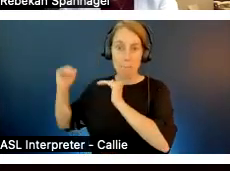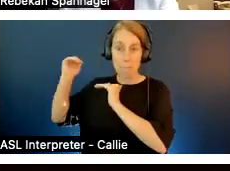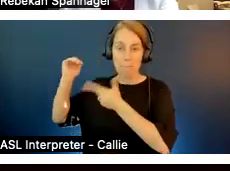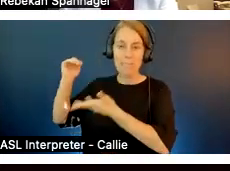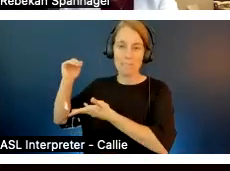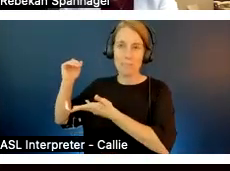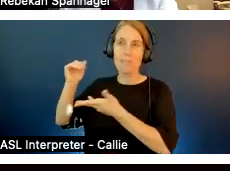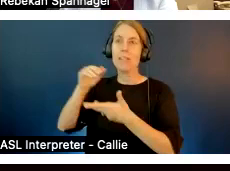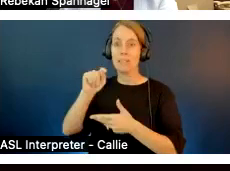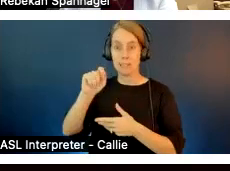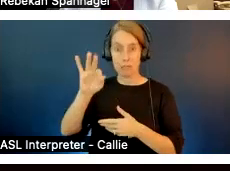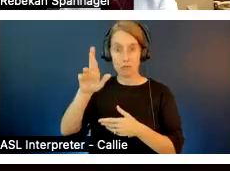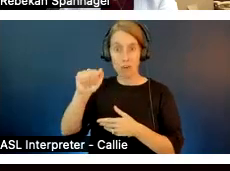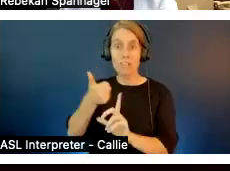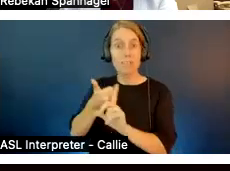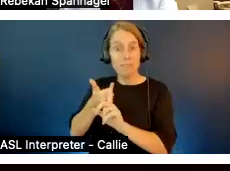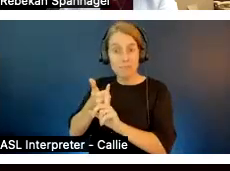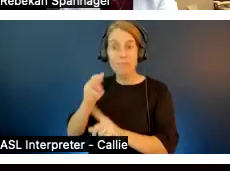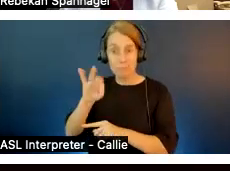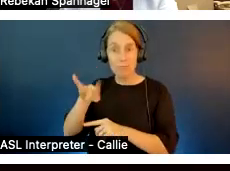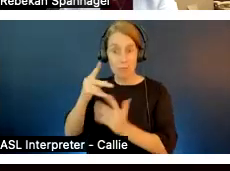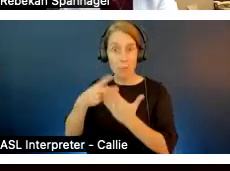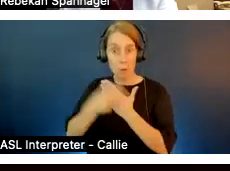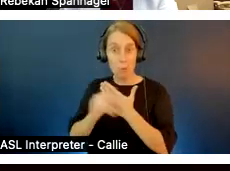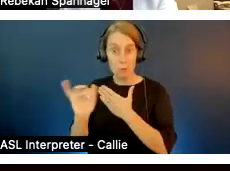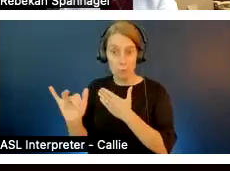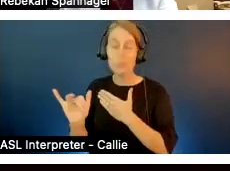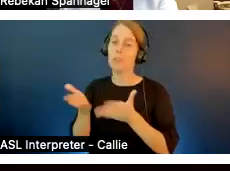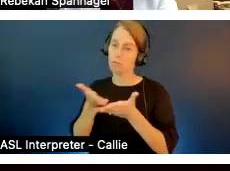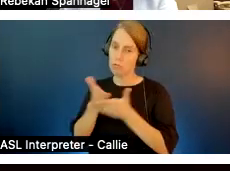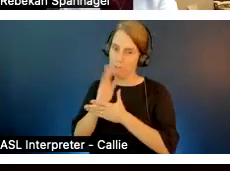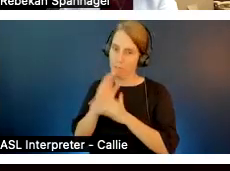a right to a fair hearing or an appeal so the first thing is to always file your appeal within